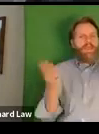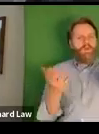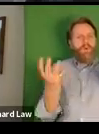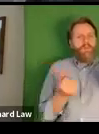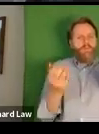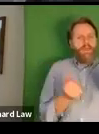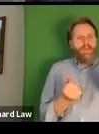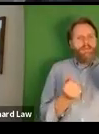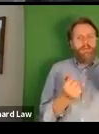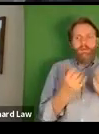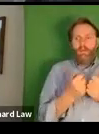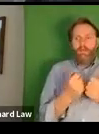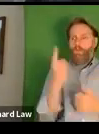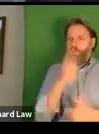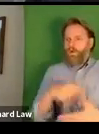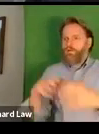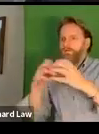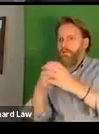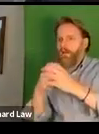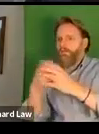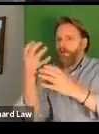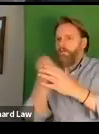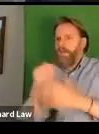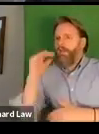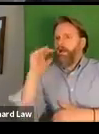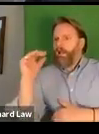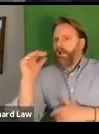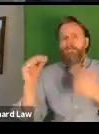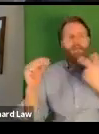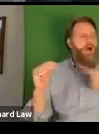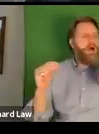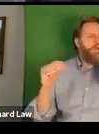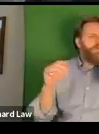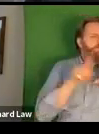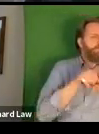departments on vastly different levels of pay and we're enlisting support in